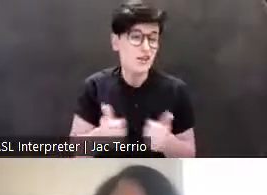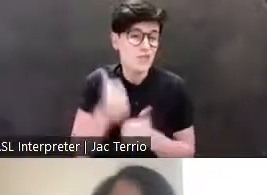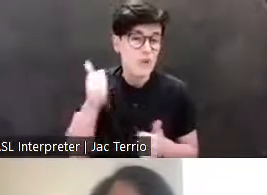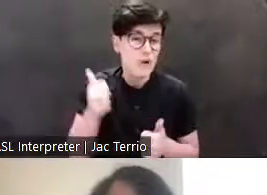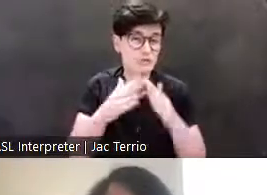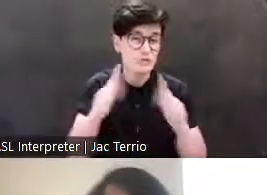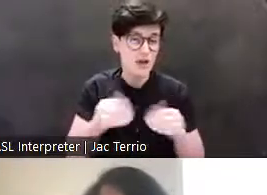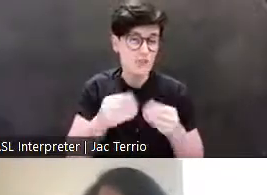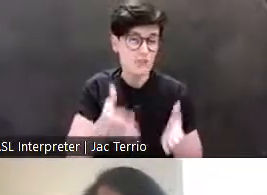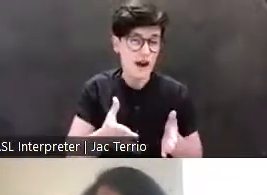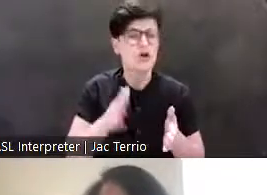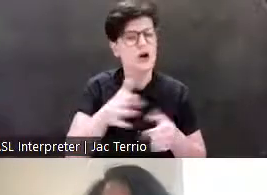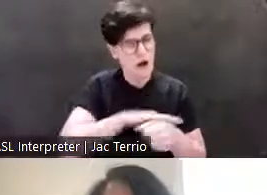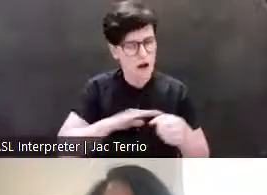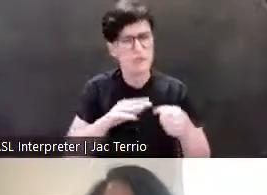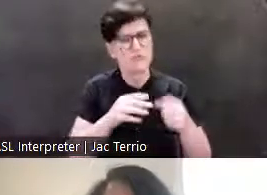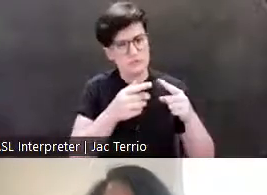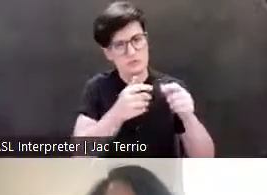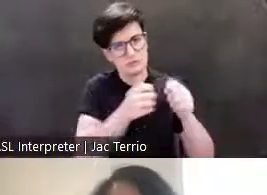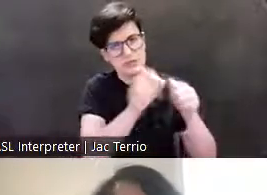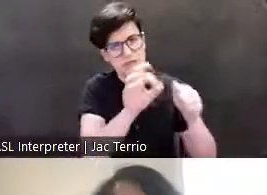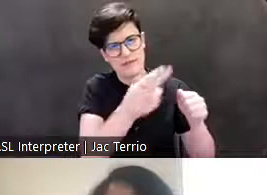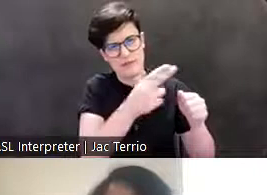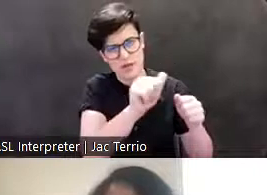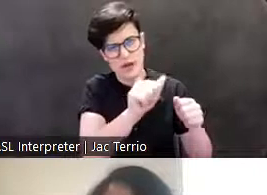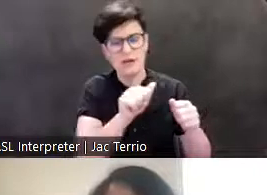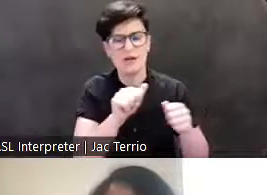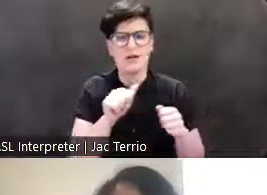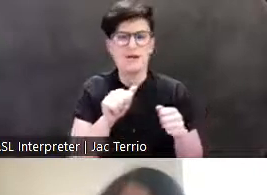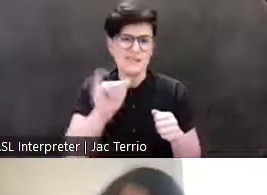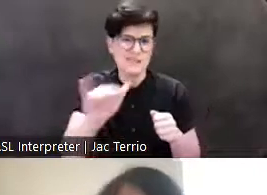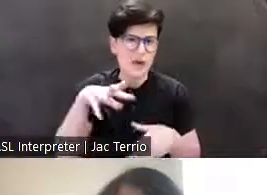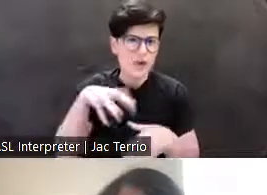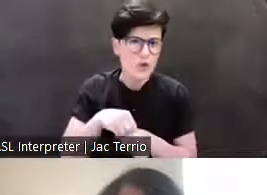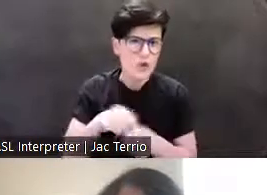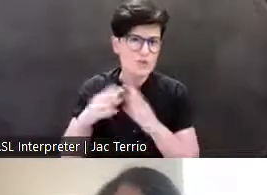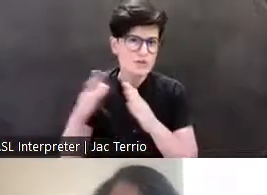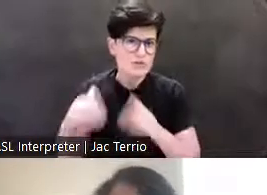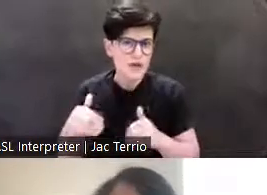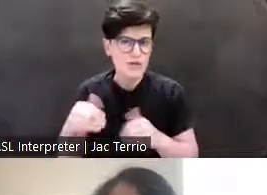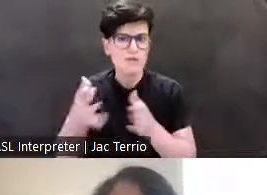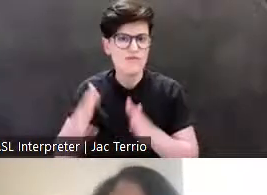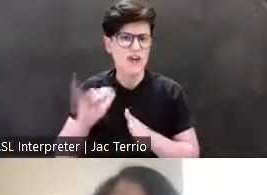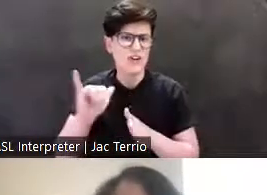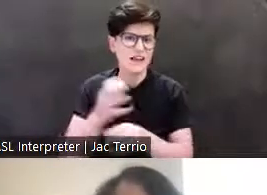fair housing act and that includes housing providers that receive public funds and also